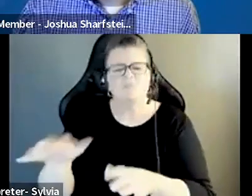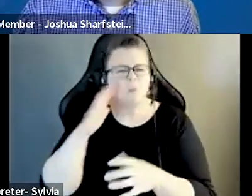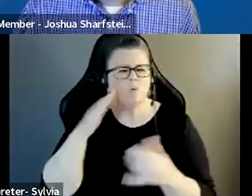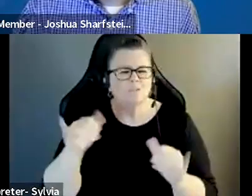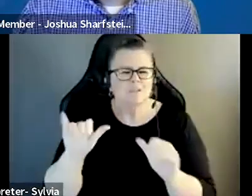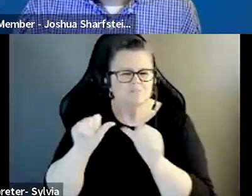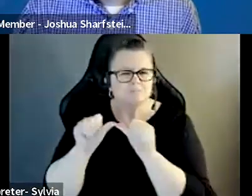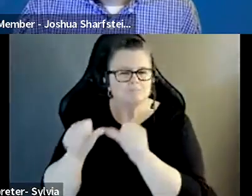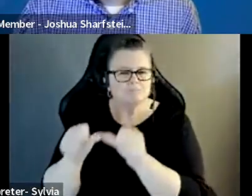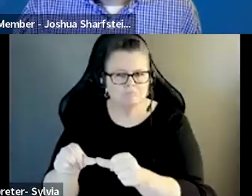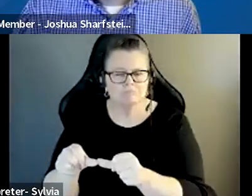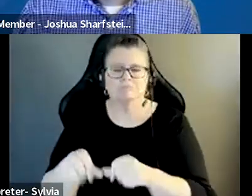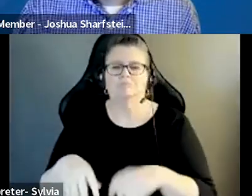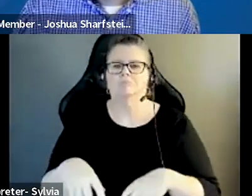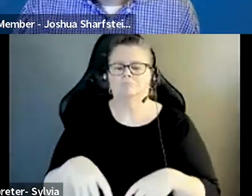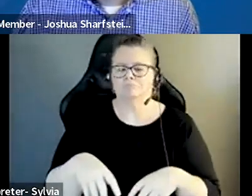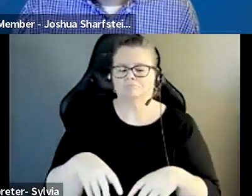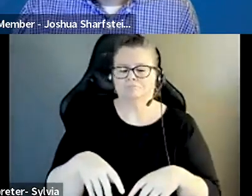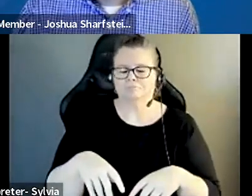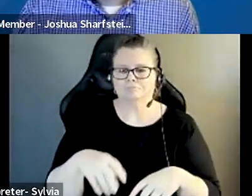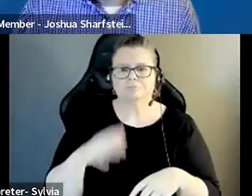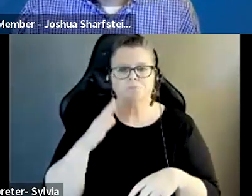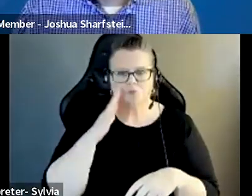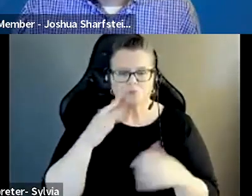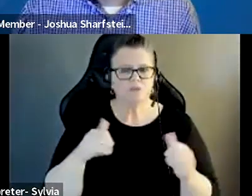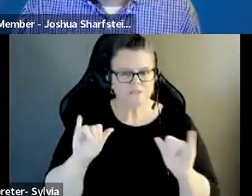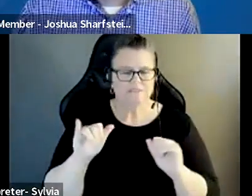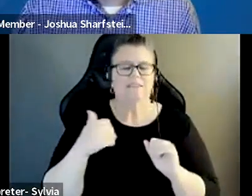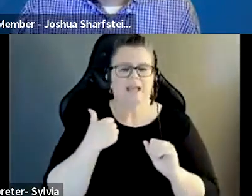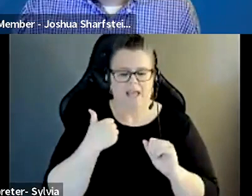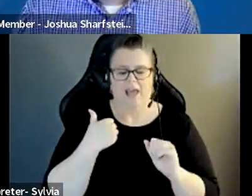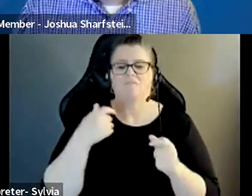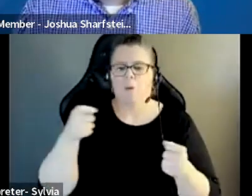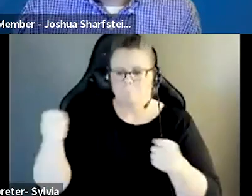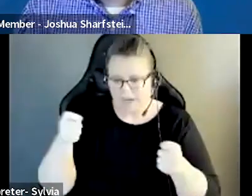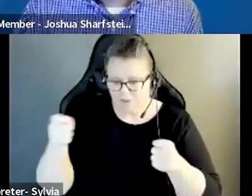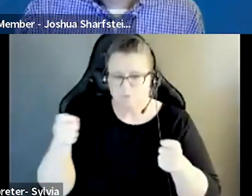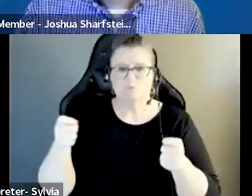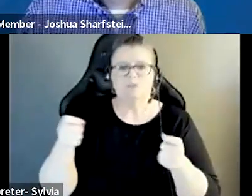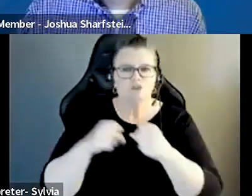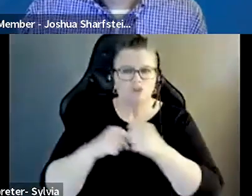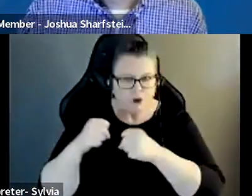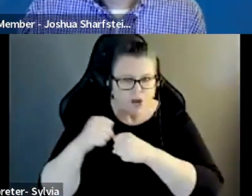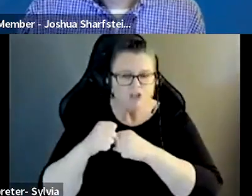management structure. We still need to have an incident management structure, and we're grateful to [tape distortion] needs